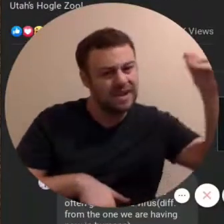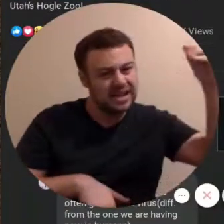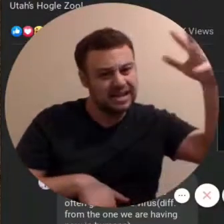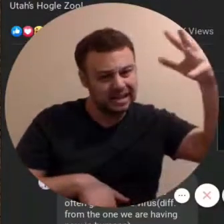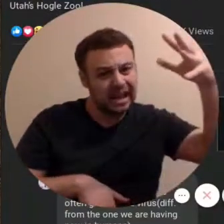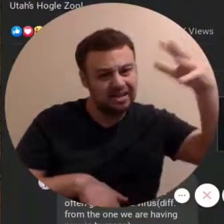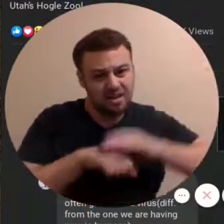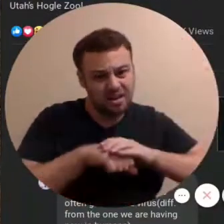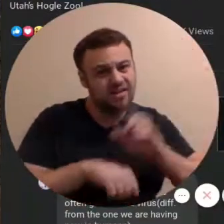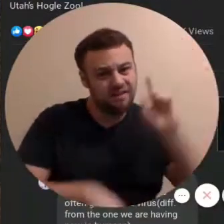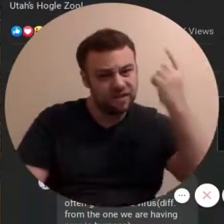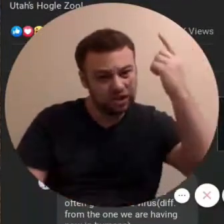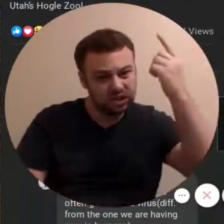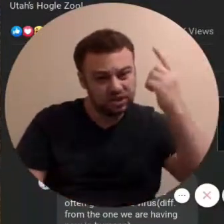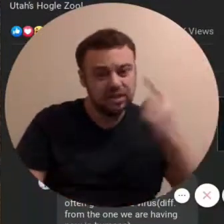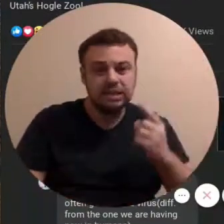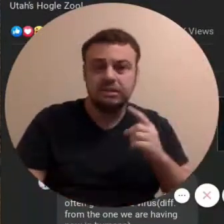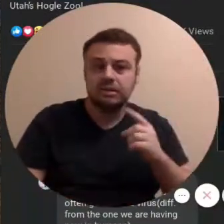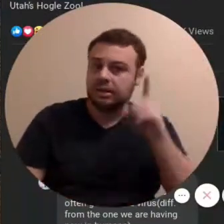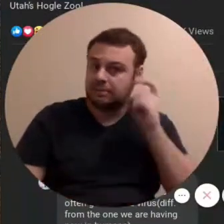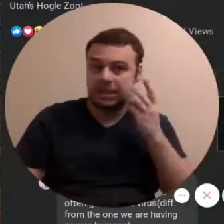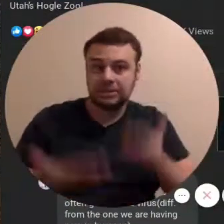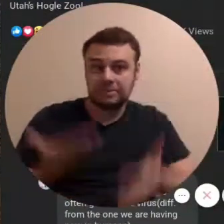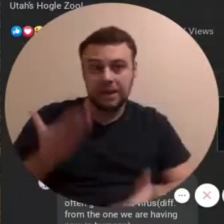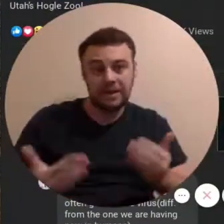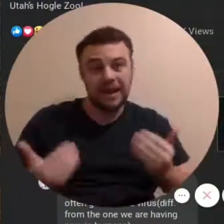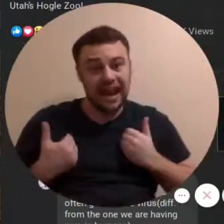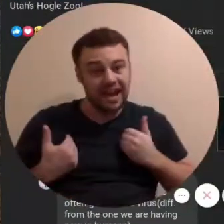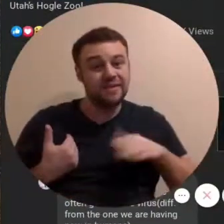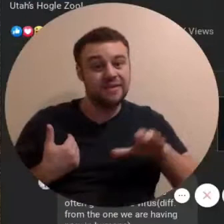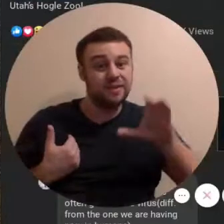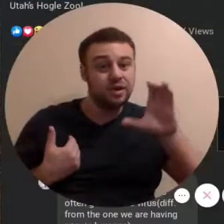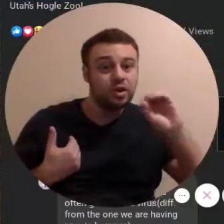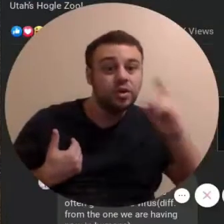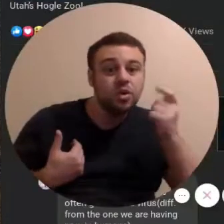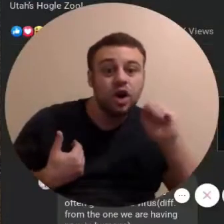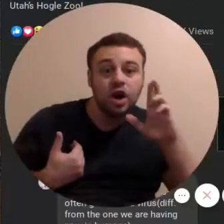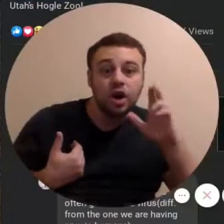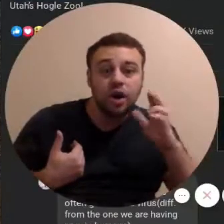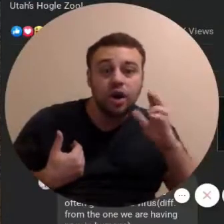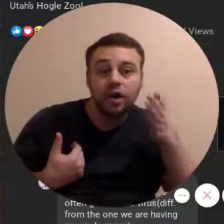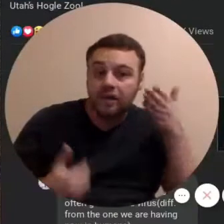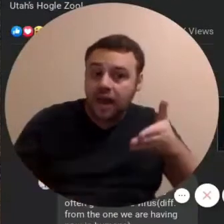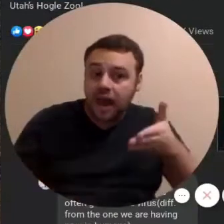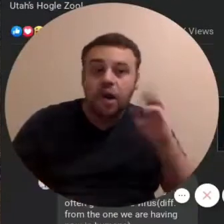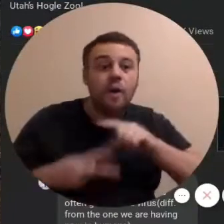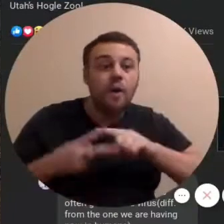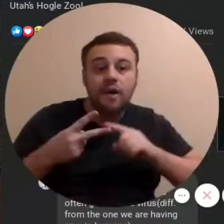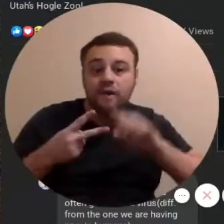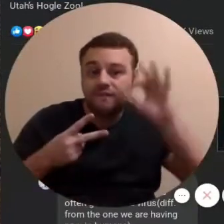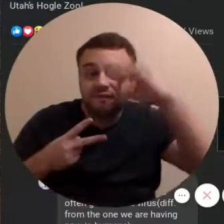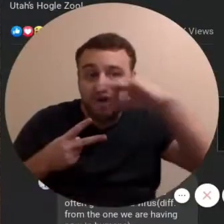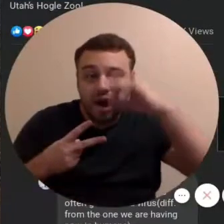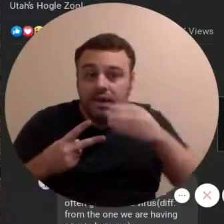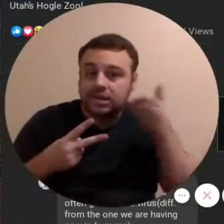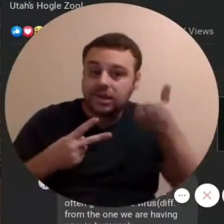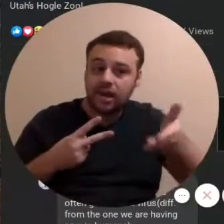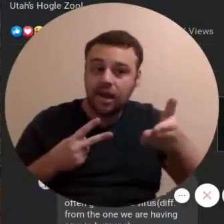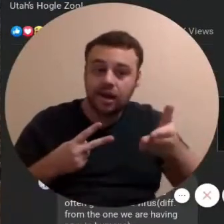you might have one of these guys sitting in the backyard, catching rodents in your grass. Or eating some leftover fruit in your garden, or